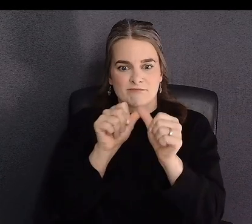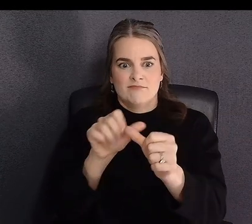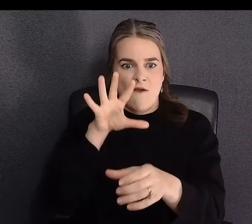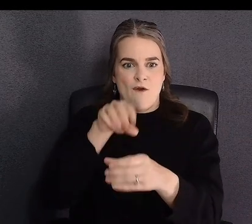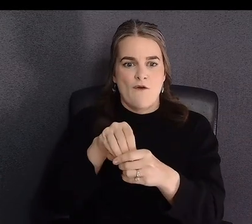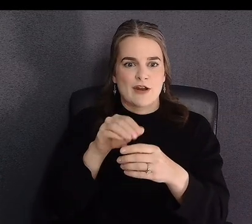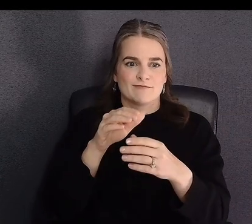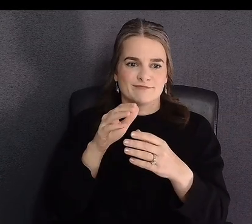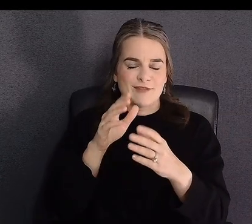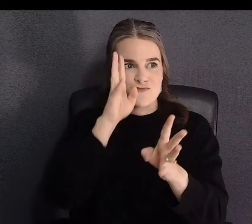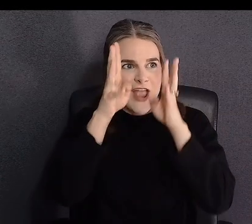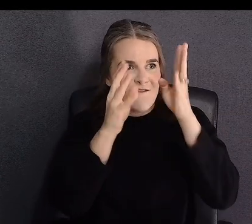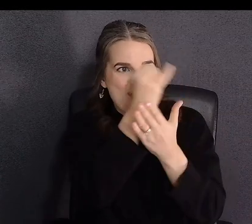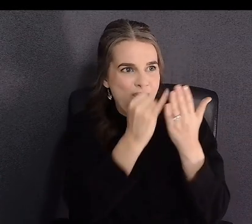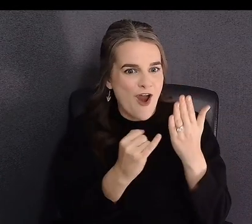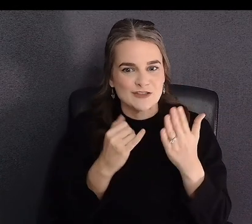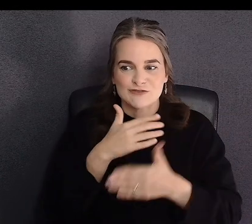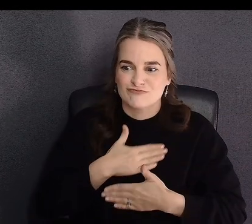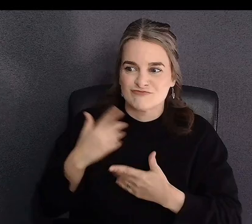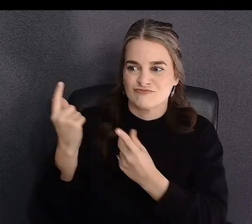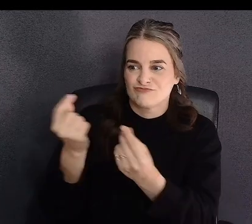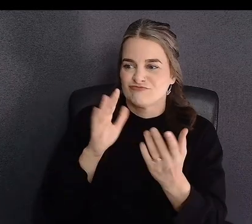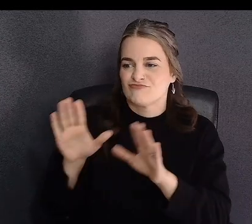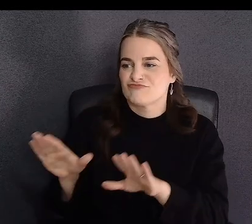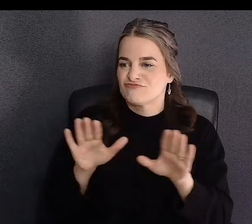and recreational and leisure activities. The other thing